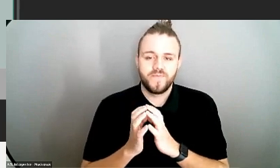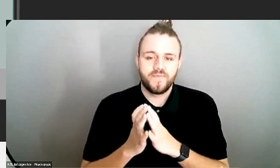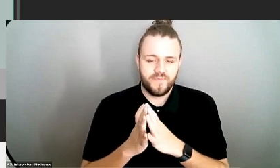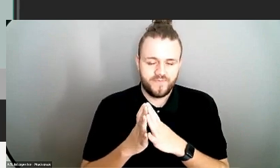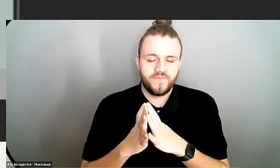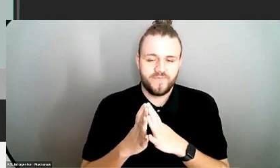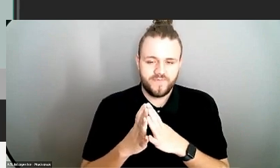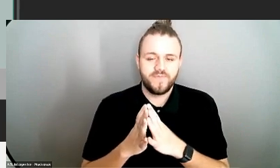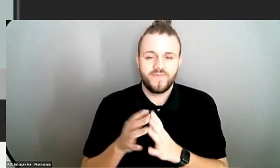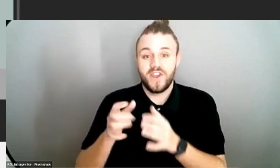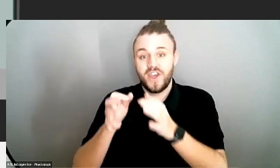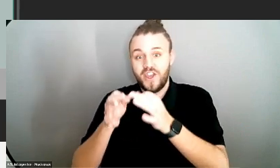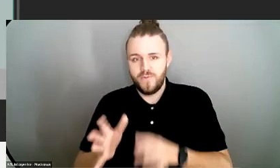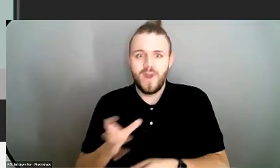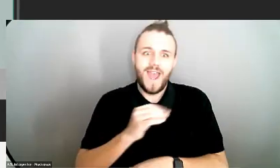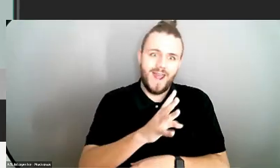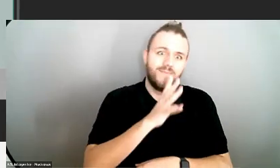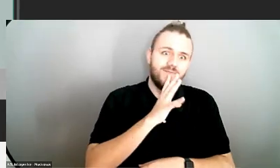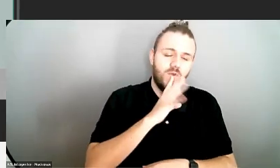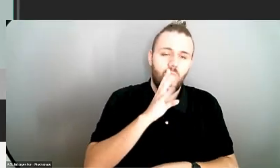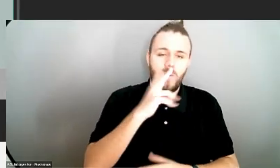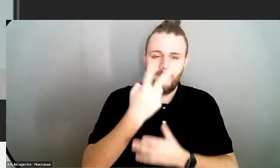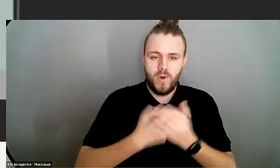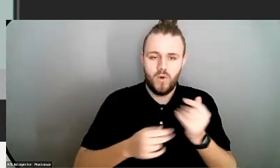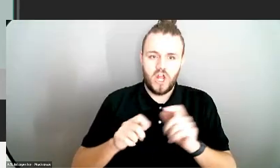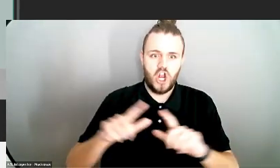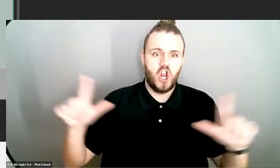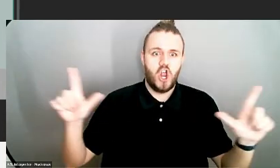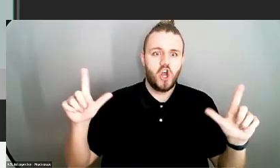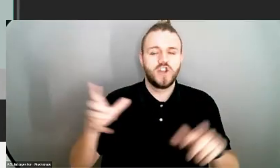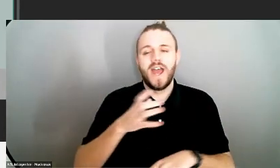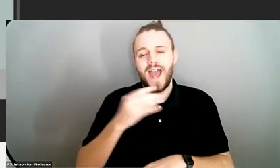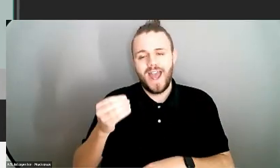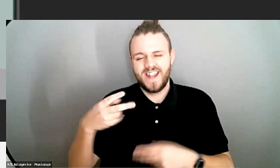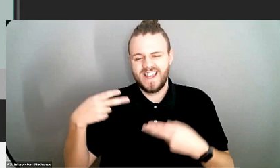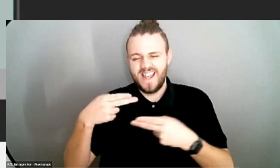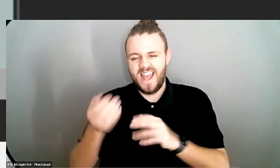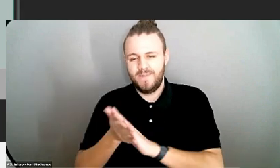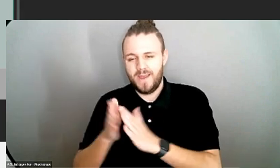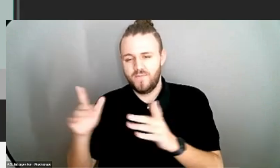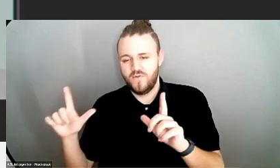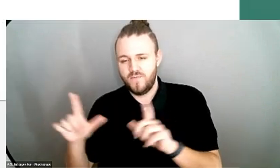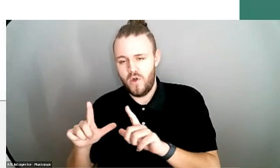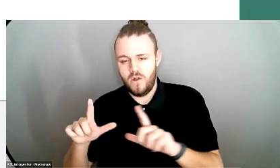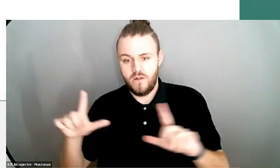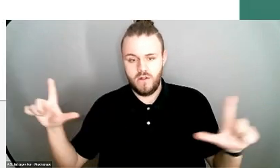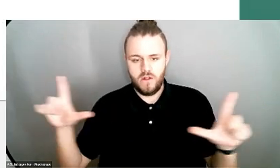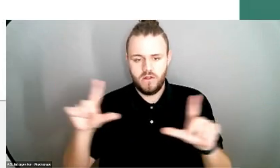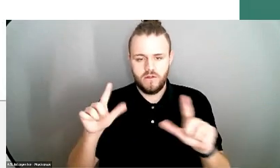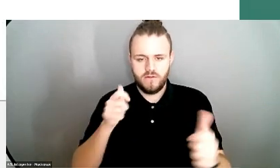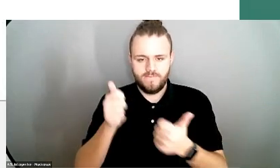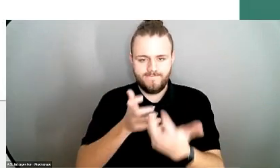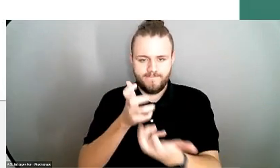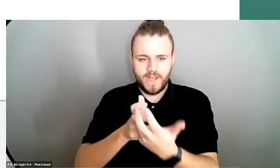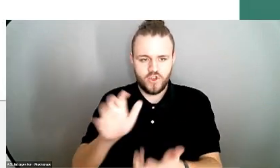The interpreter and the speaker will become larger, and the slides will become smaller. Next slide, please. As I mentioned,